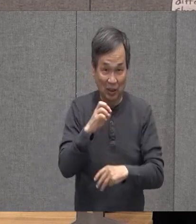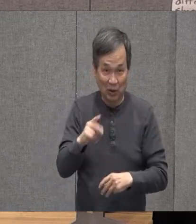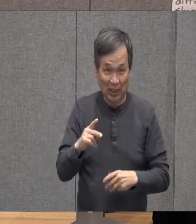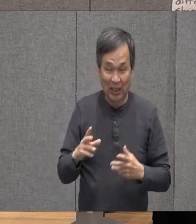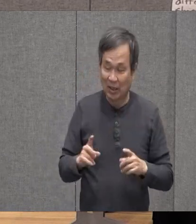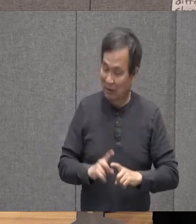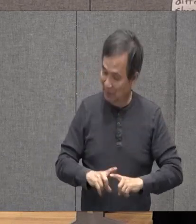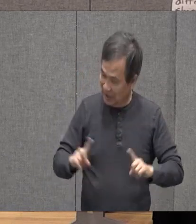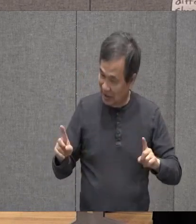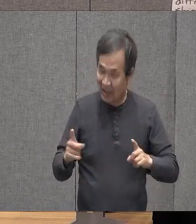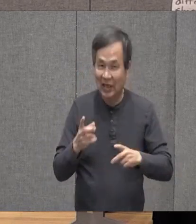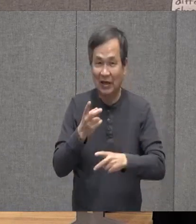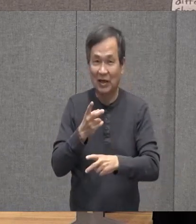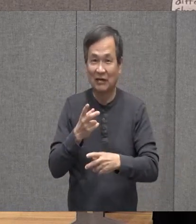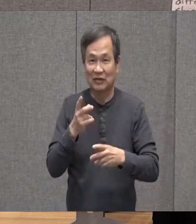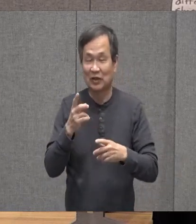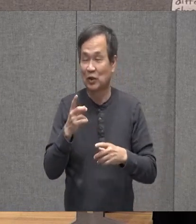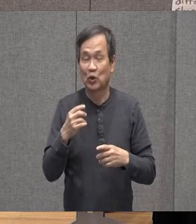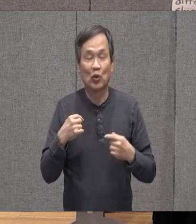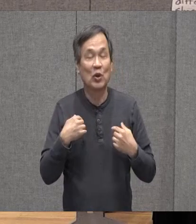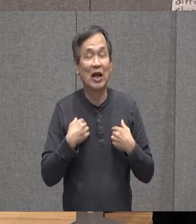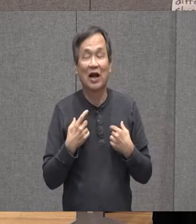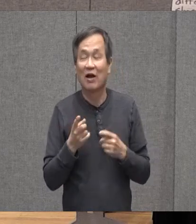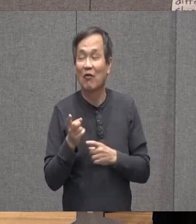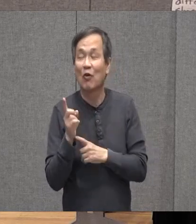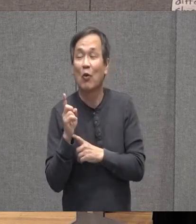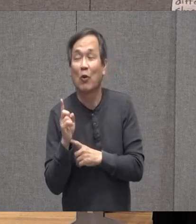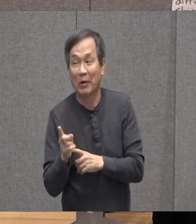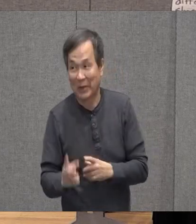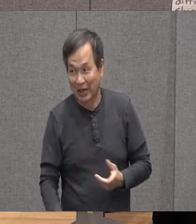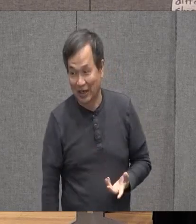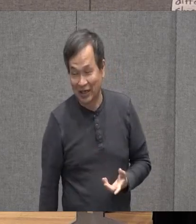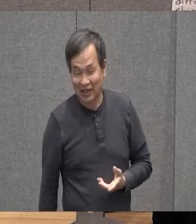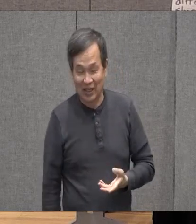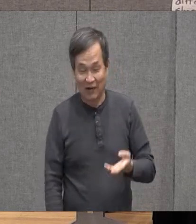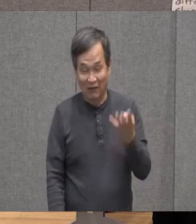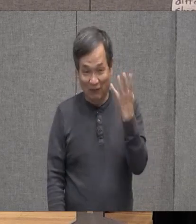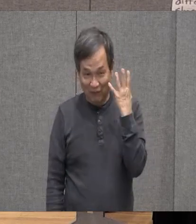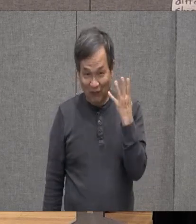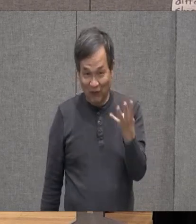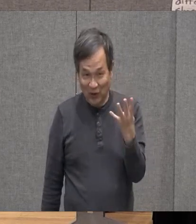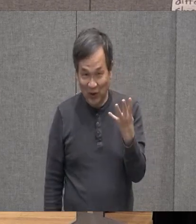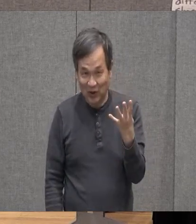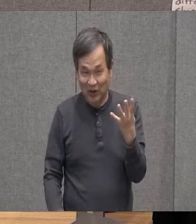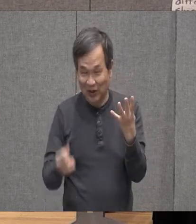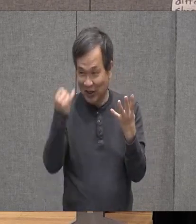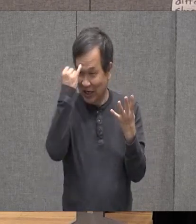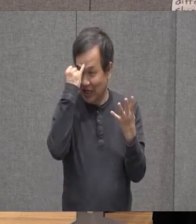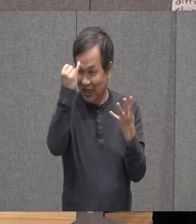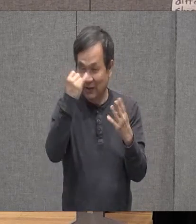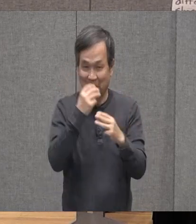But we have to do this in under a minute. So we have four mathematical terms that are gonna be related in some way